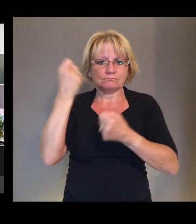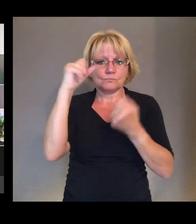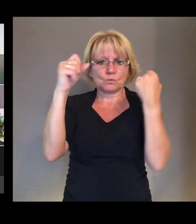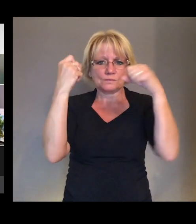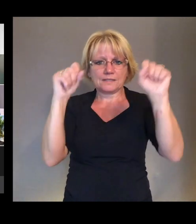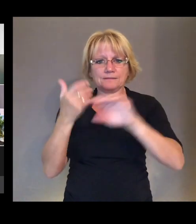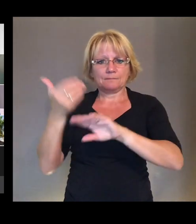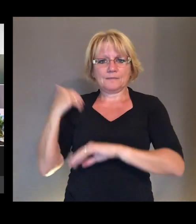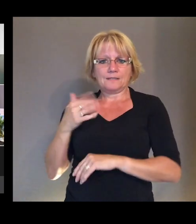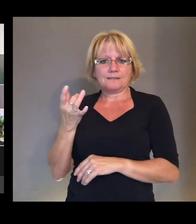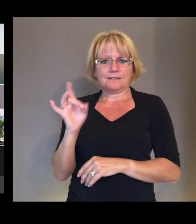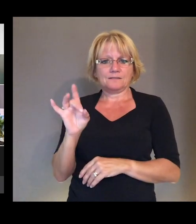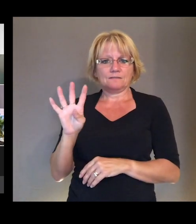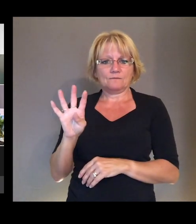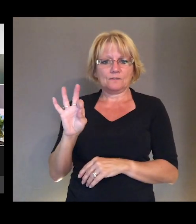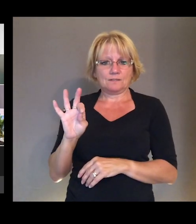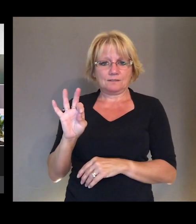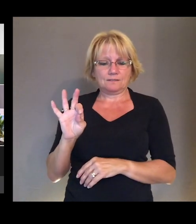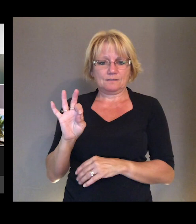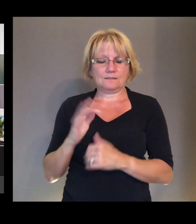and it started way back in 1849.